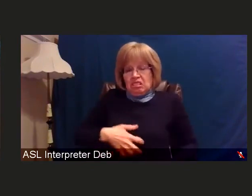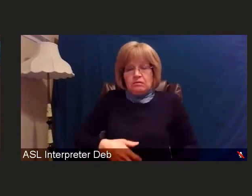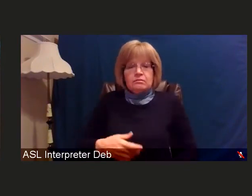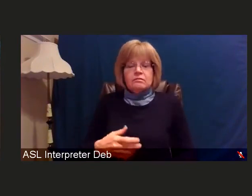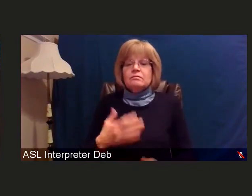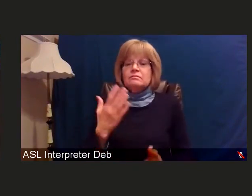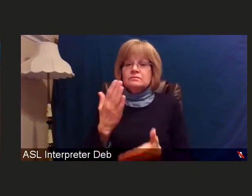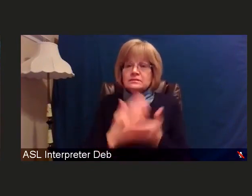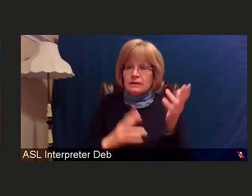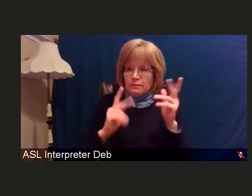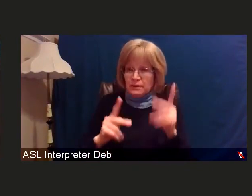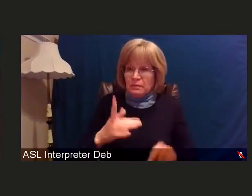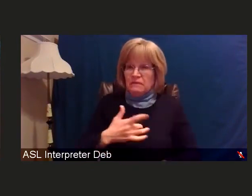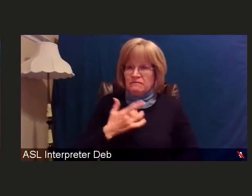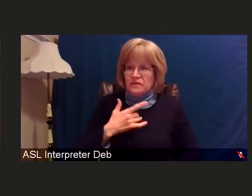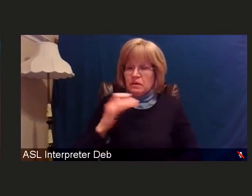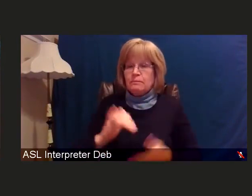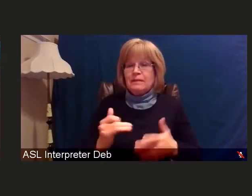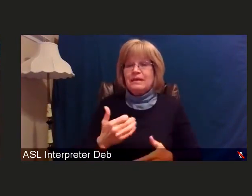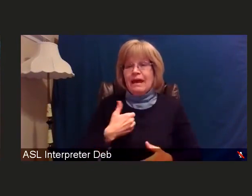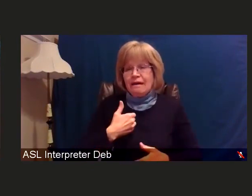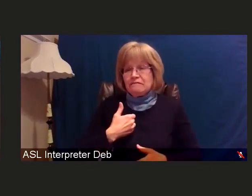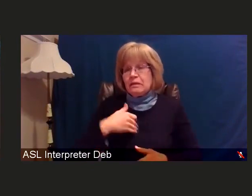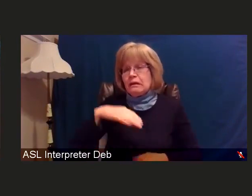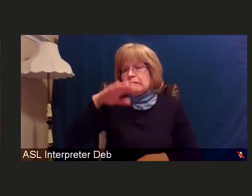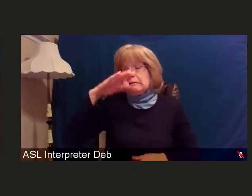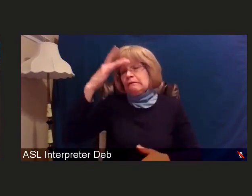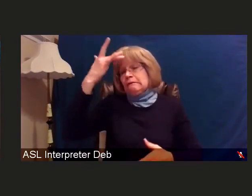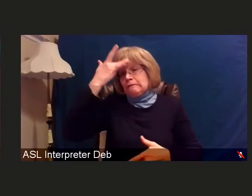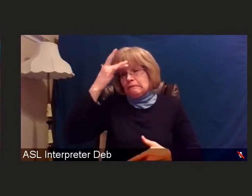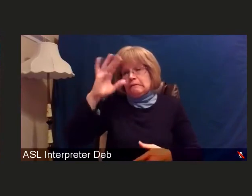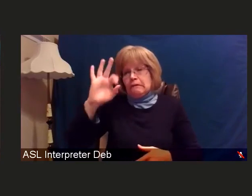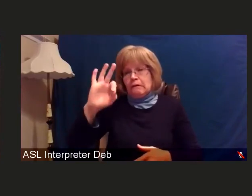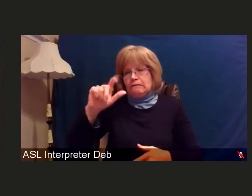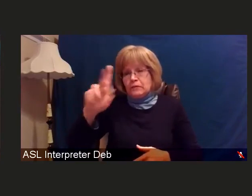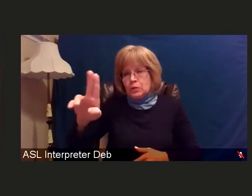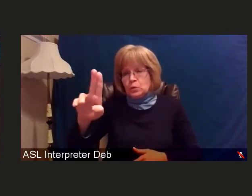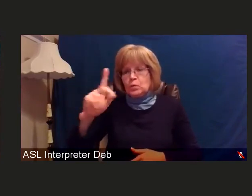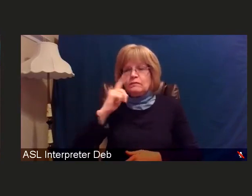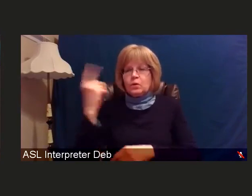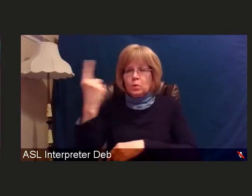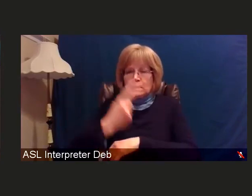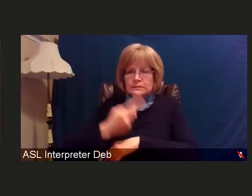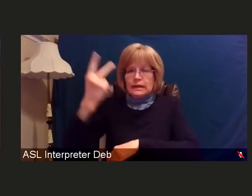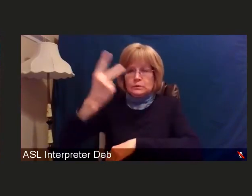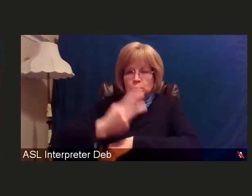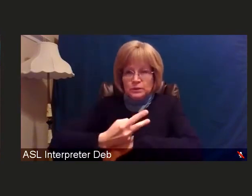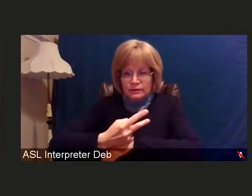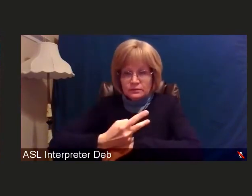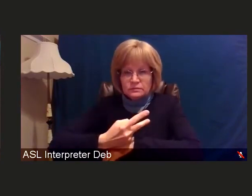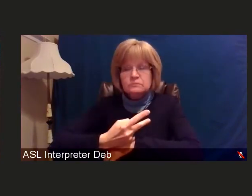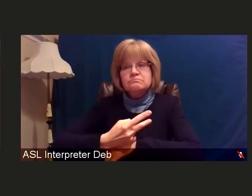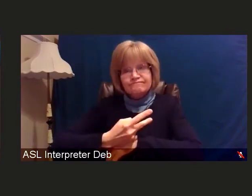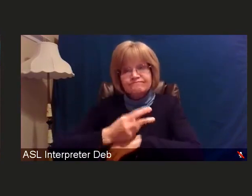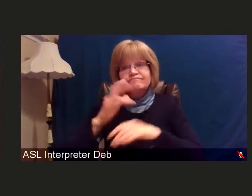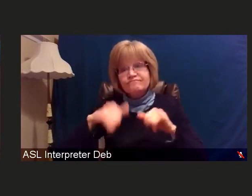like they may have a mild case of the flu for a day or two. Again, that is not uncommon and has been reported